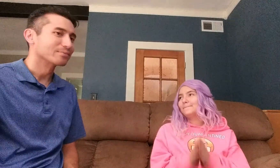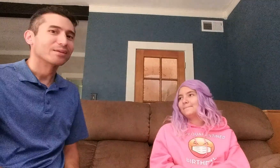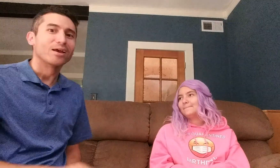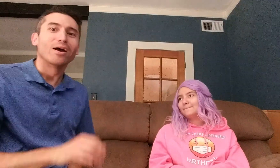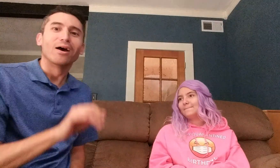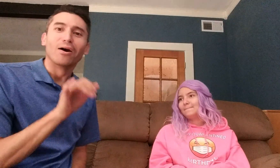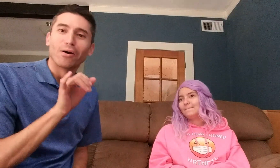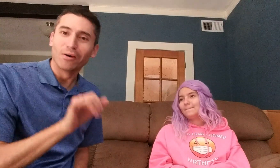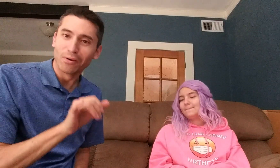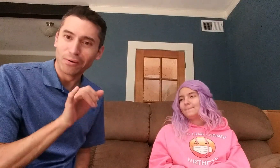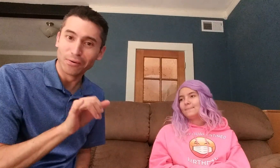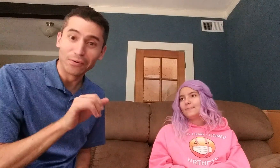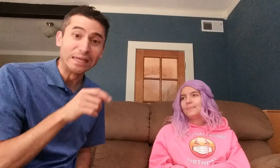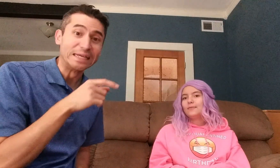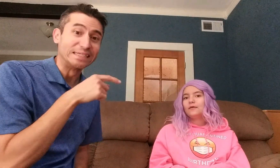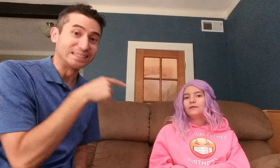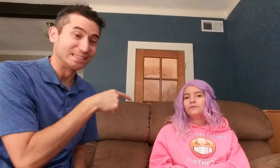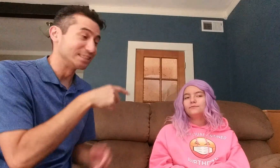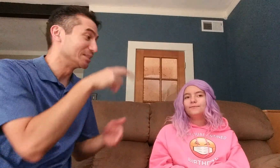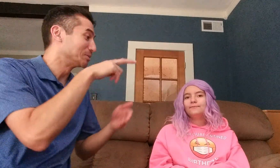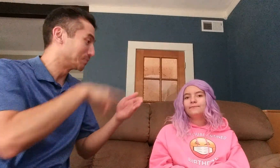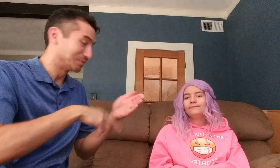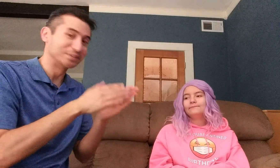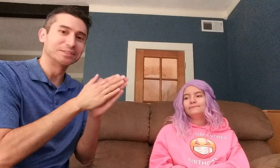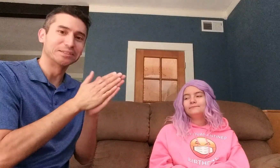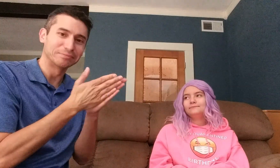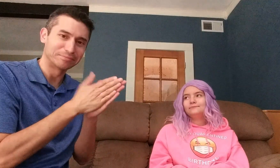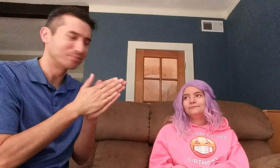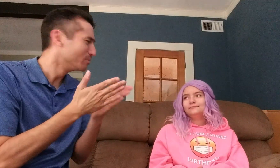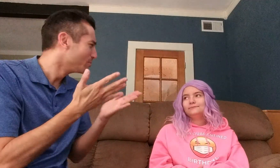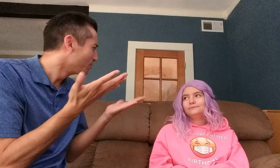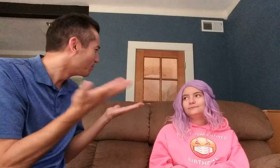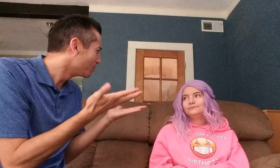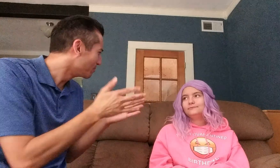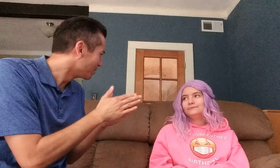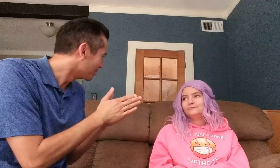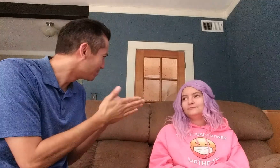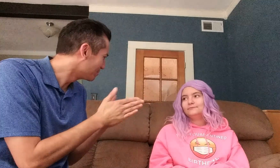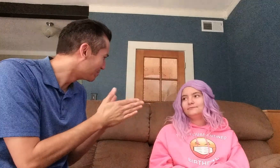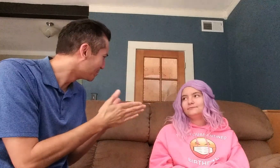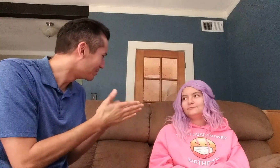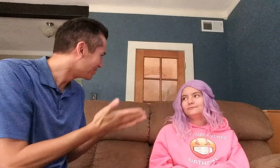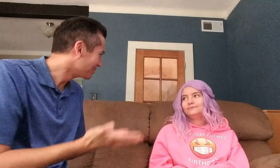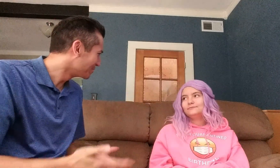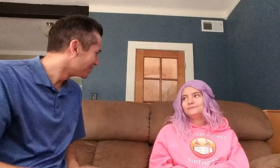OH, SHE READING BOOK WHAT BOOK?